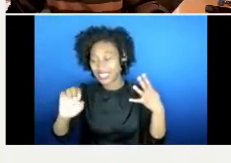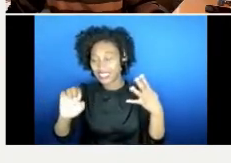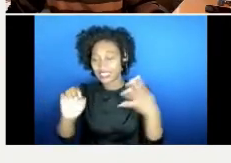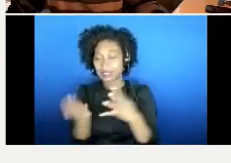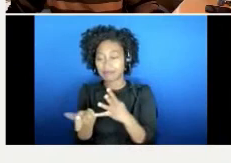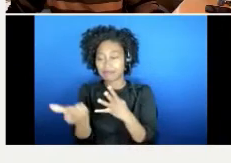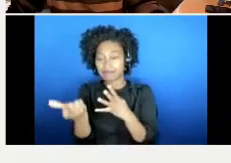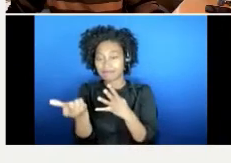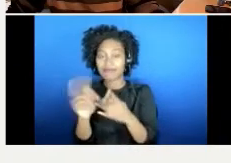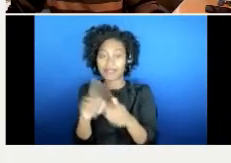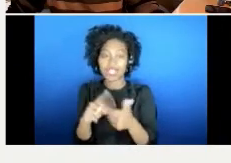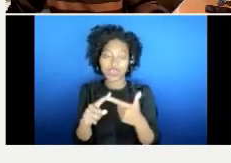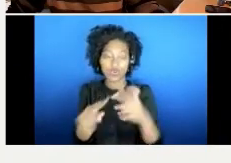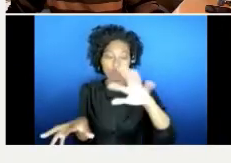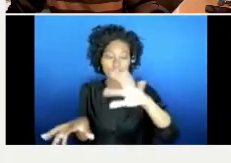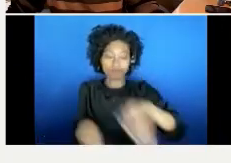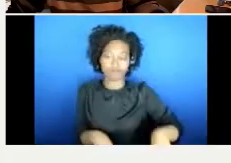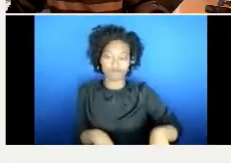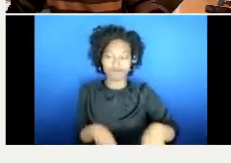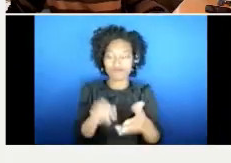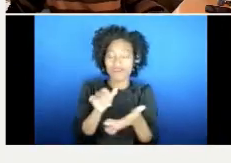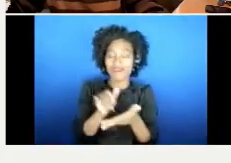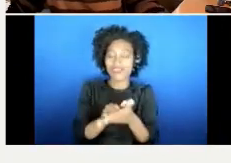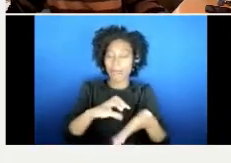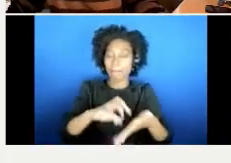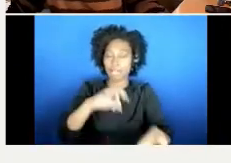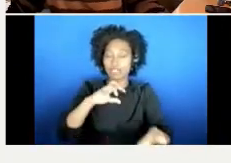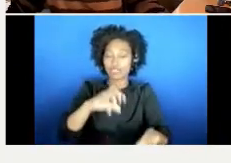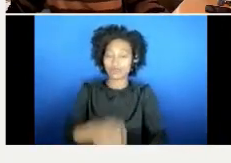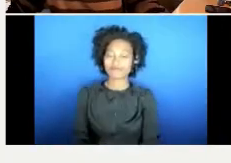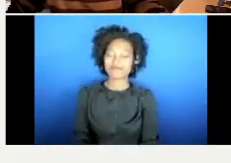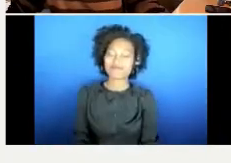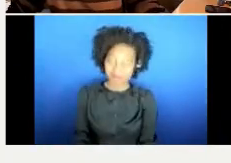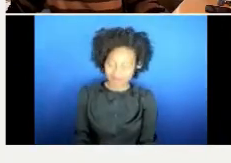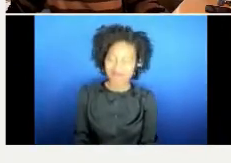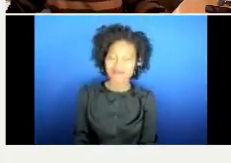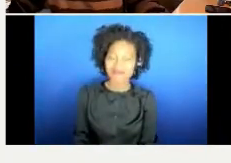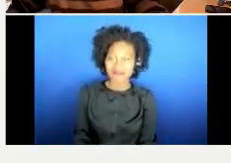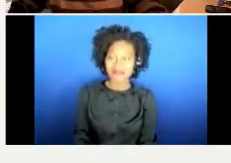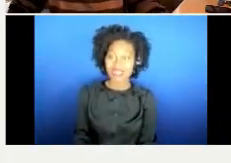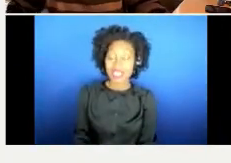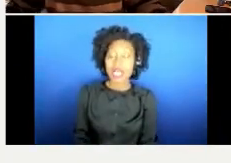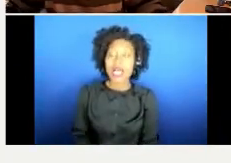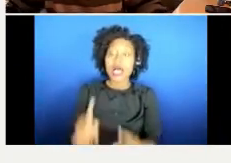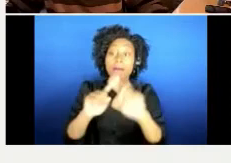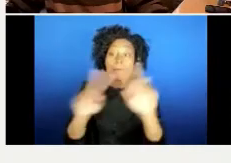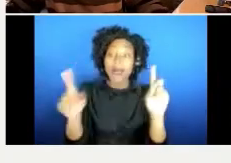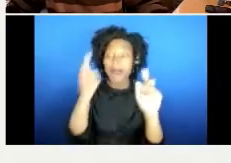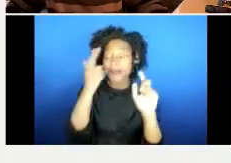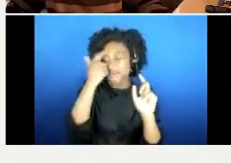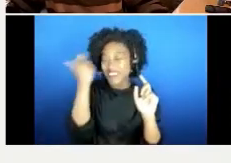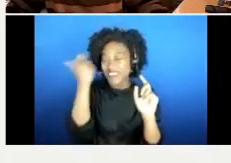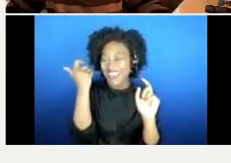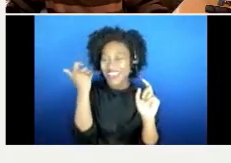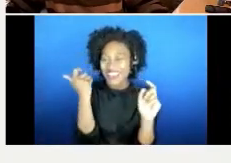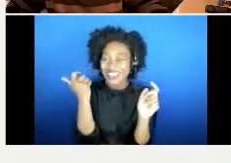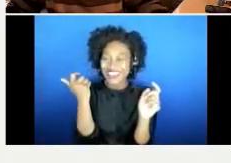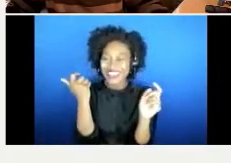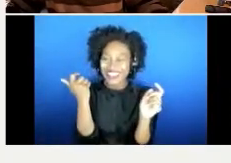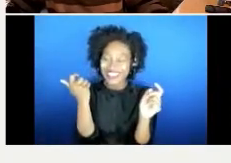delete the module you want to delete. 14:45:29 But because it is very easy to delete,